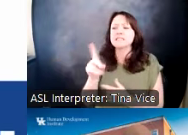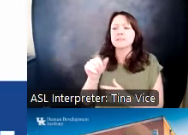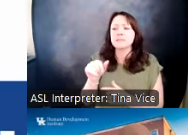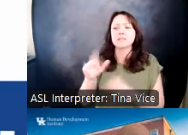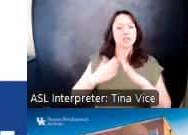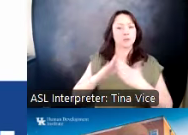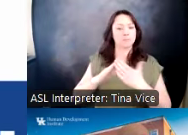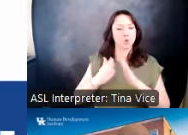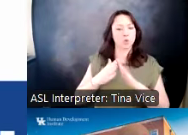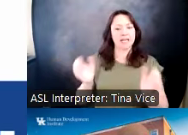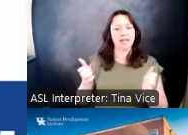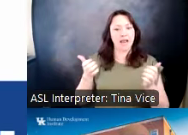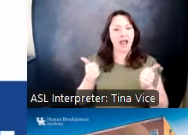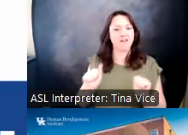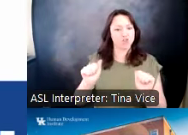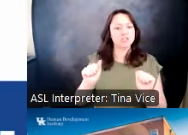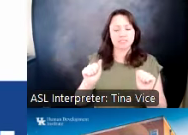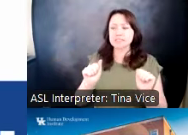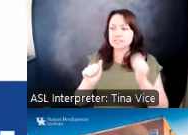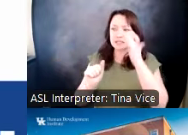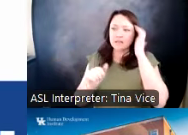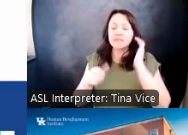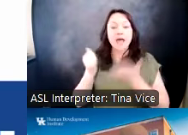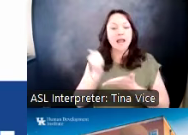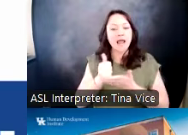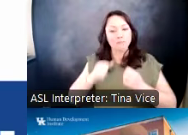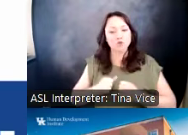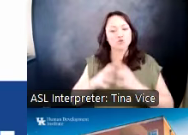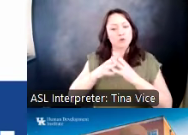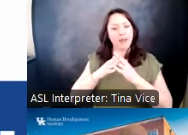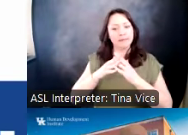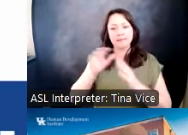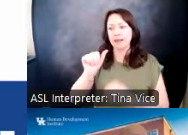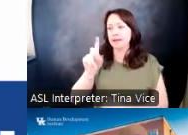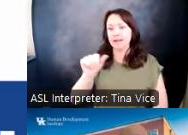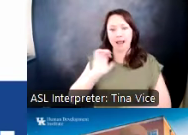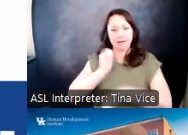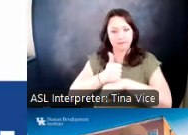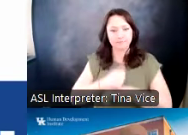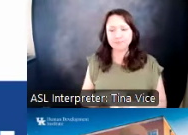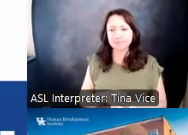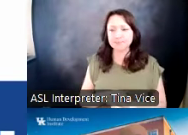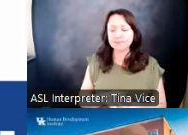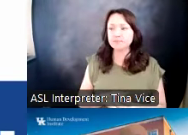helped create the ADA and the sign has a quote from Martin